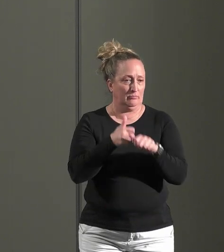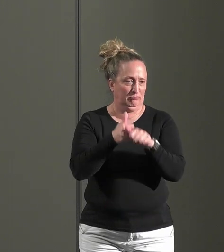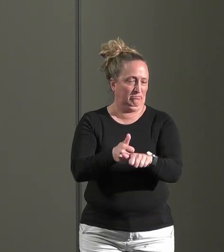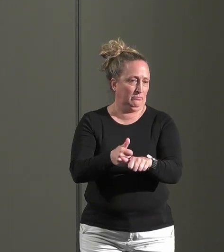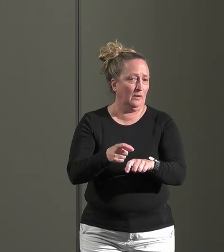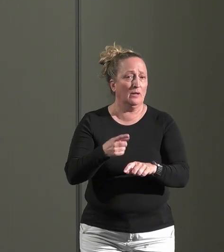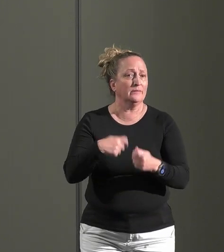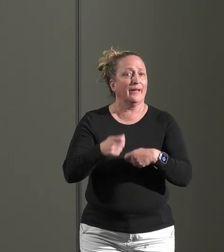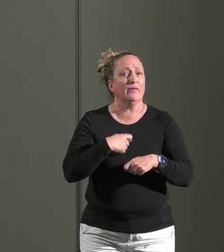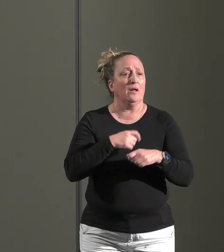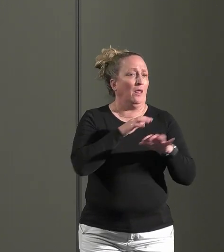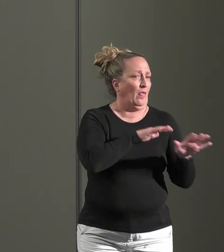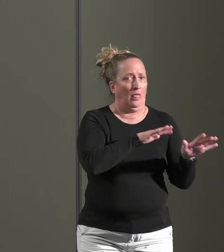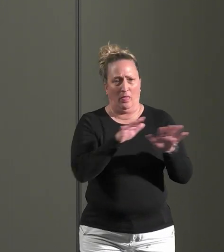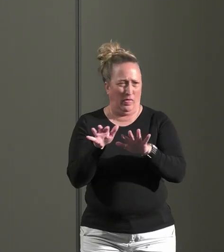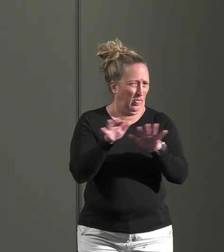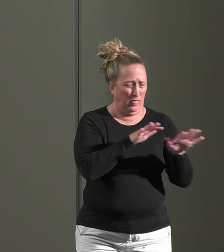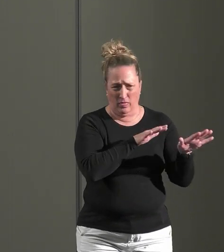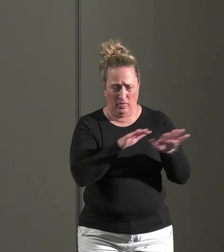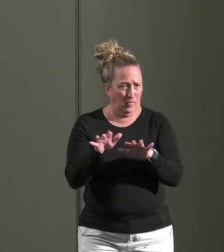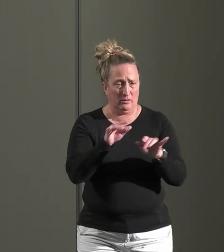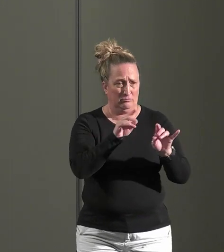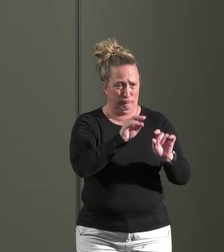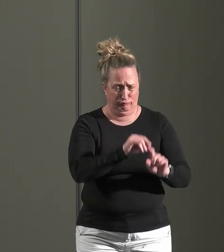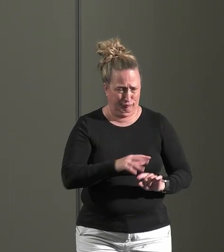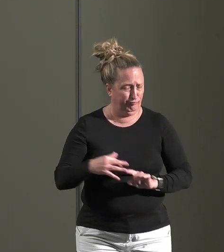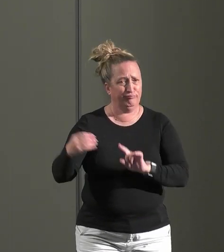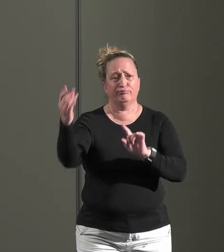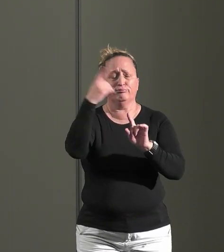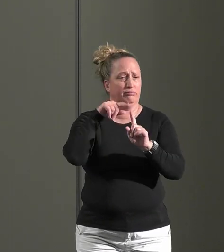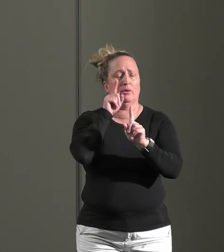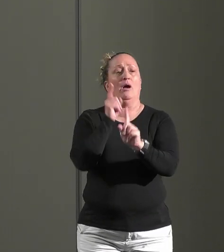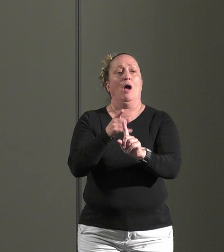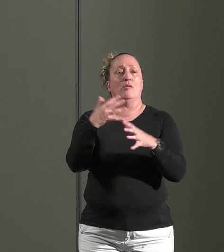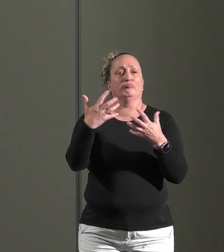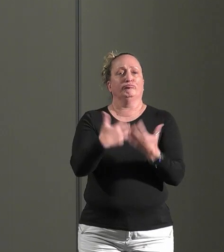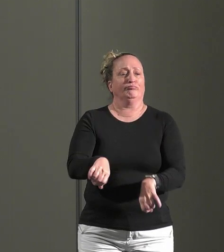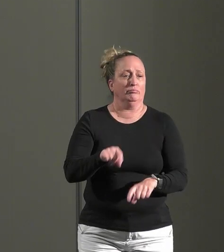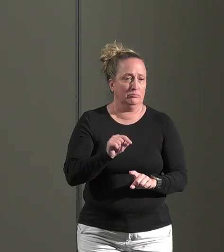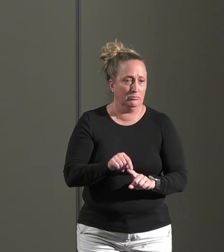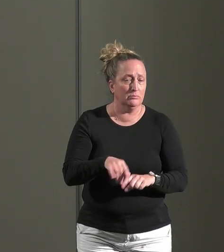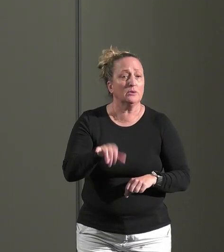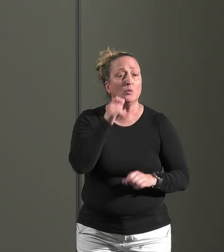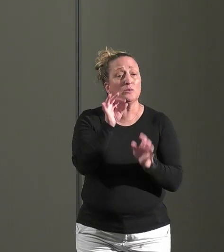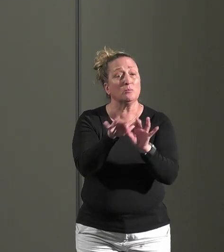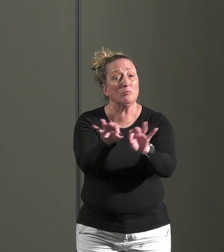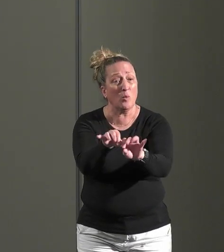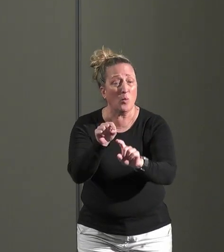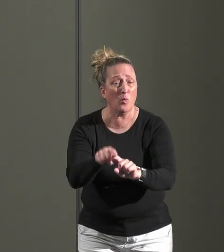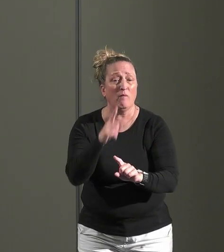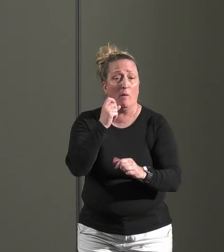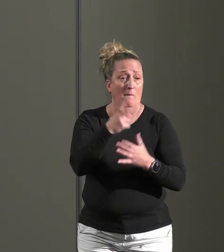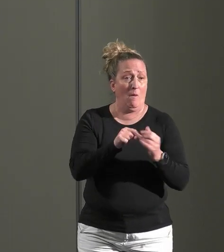of going through the long text and mapping that together. It is critical for both for